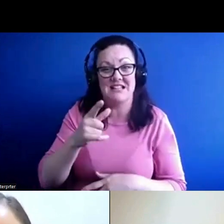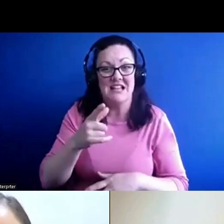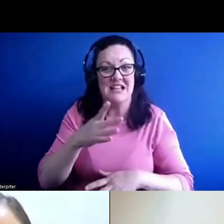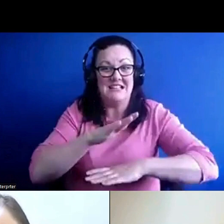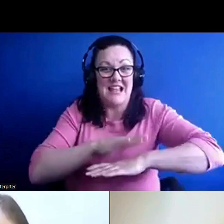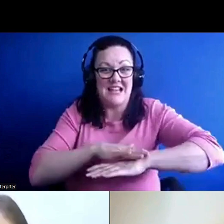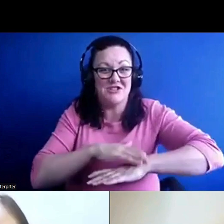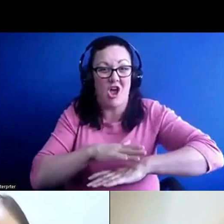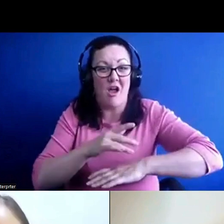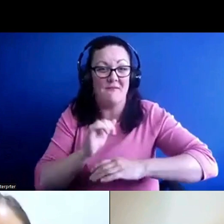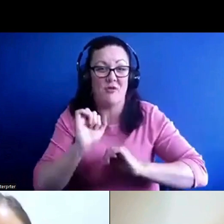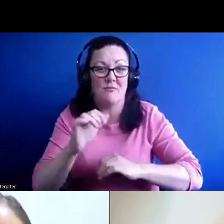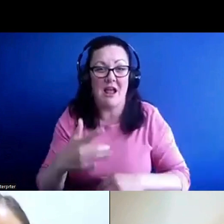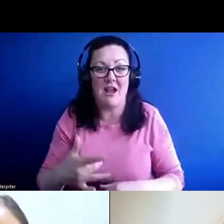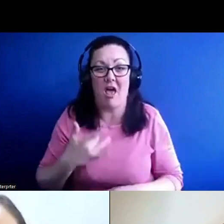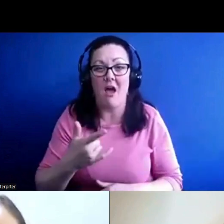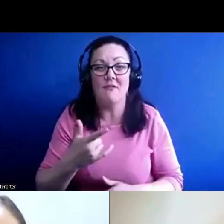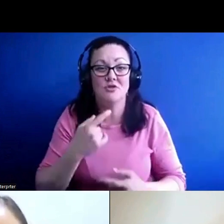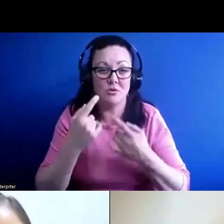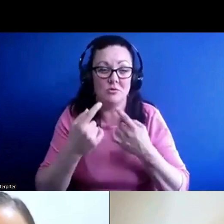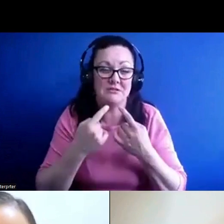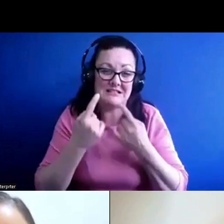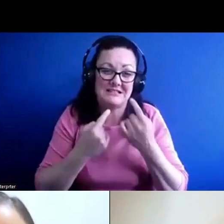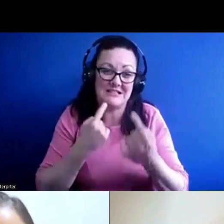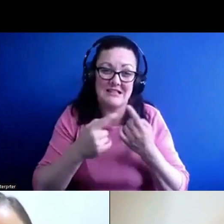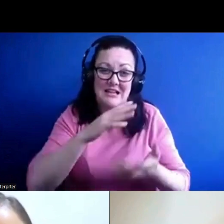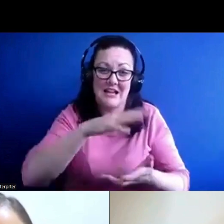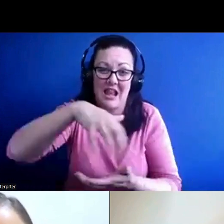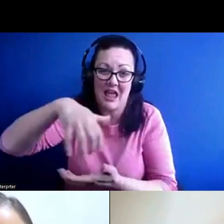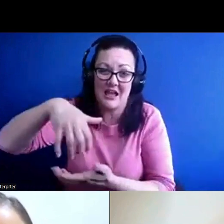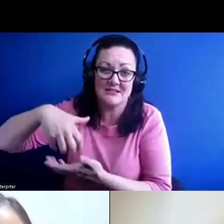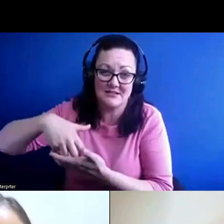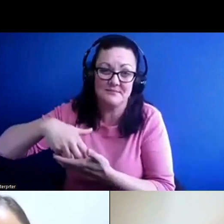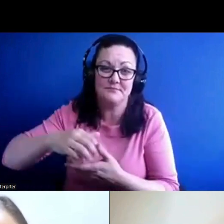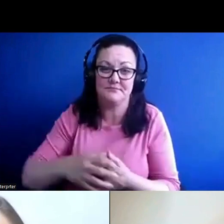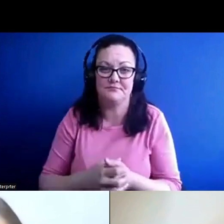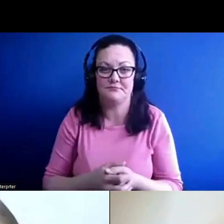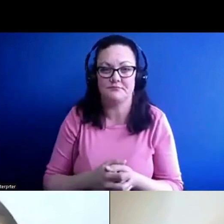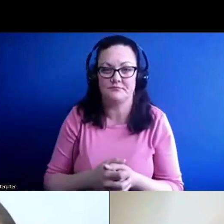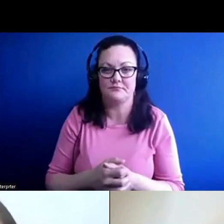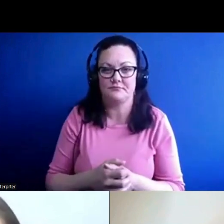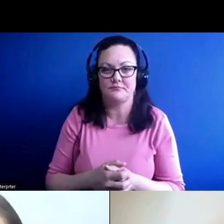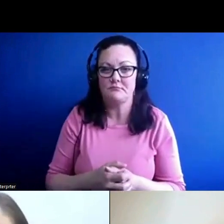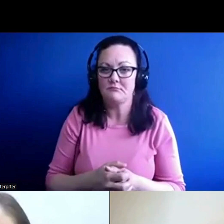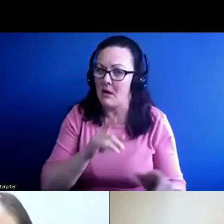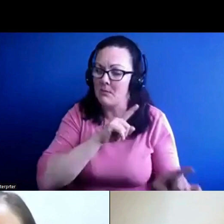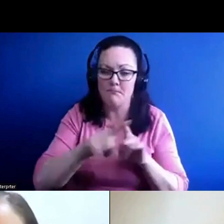right. >>: Yeah, 100%, yes. >>: We have some really